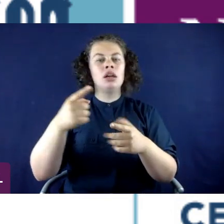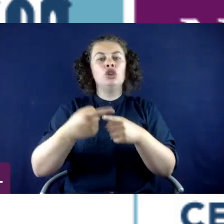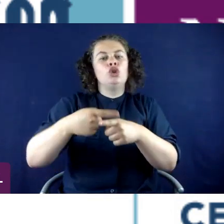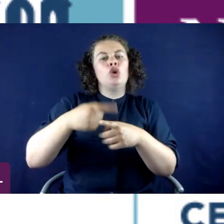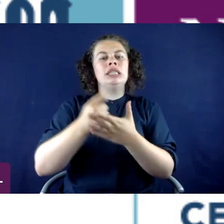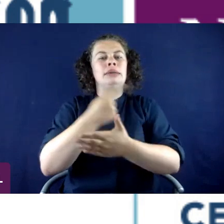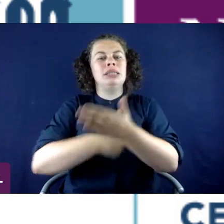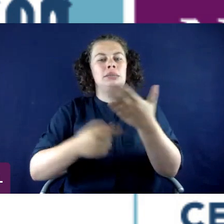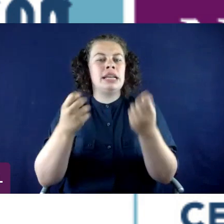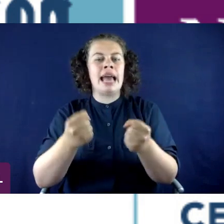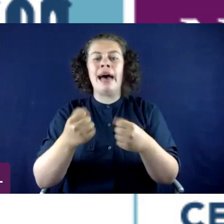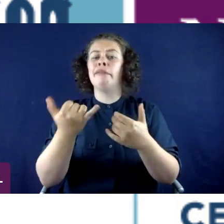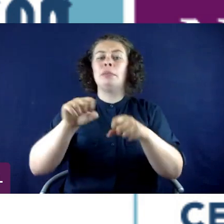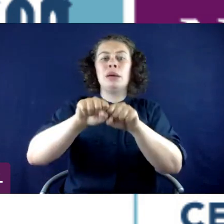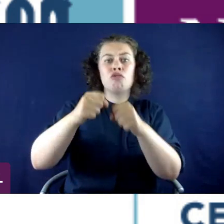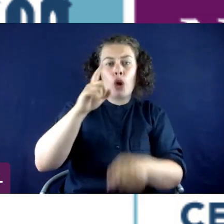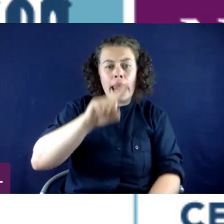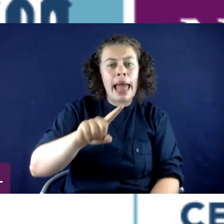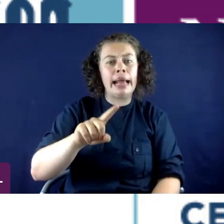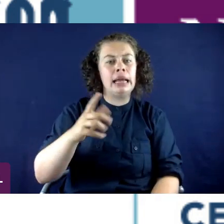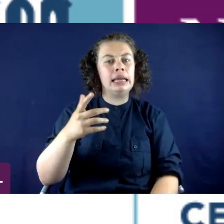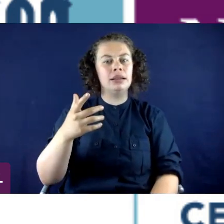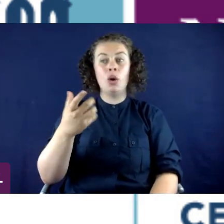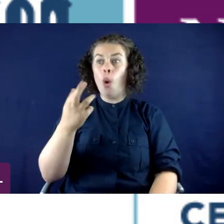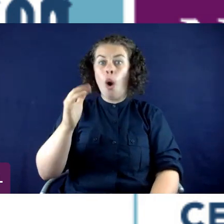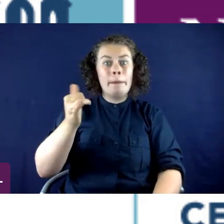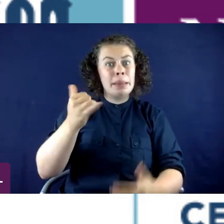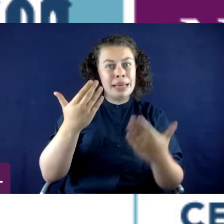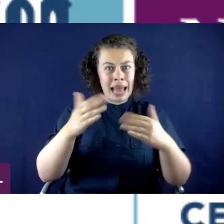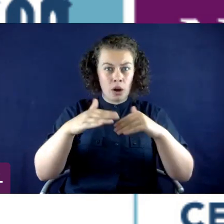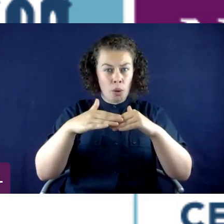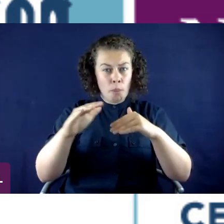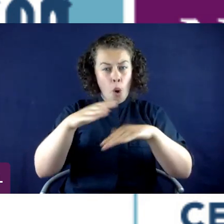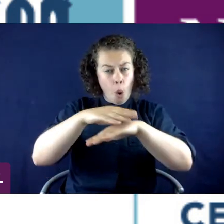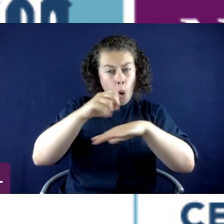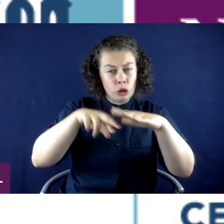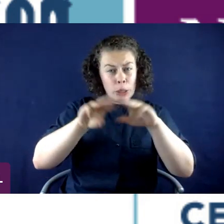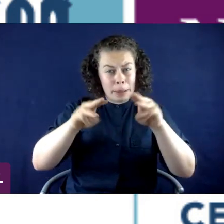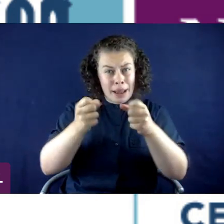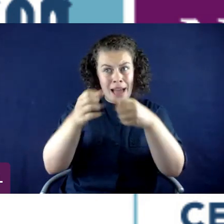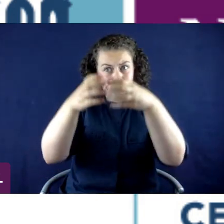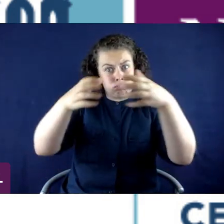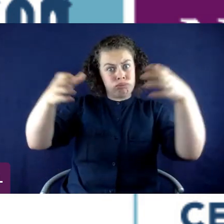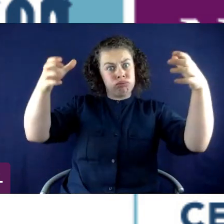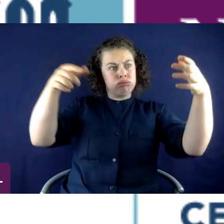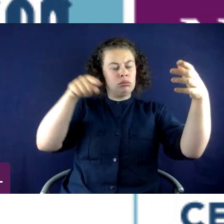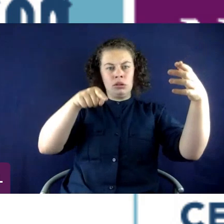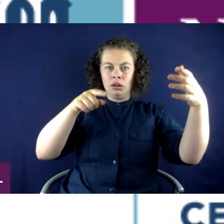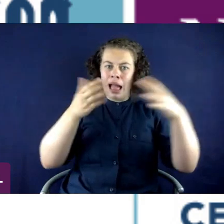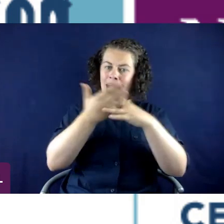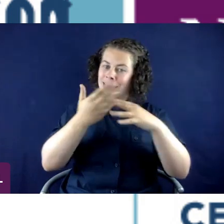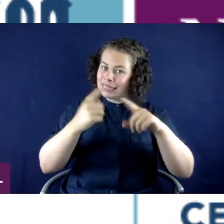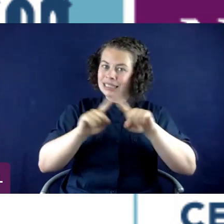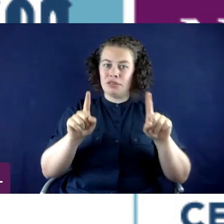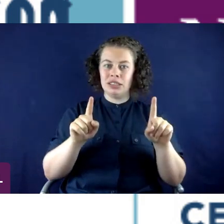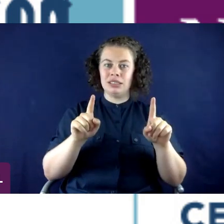What also needs to happen is that disabled people can no longer be the only advocates Ally ship